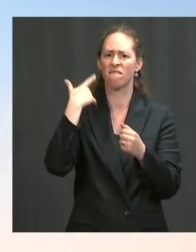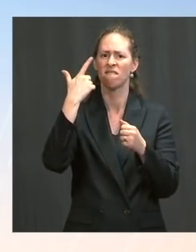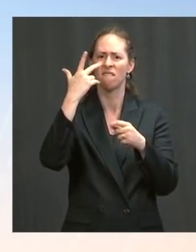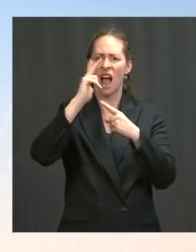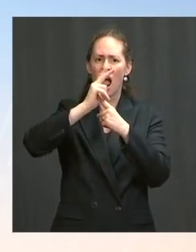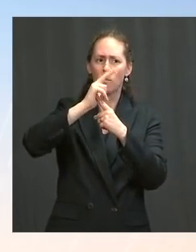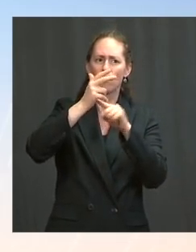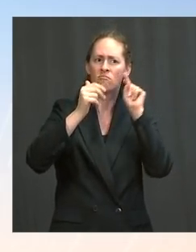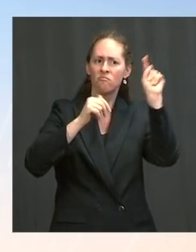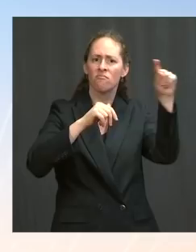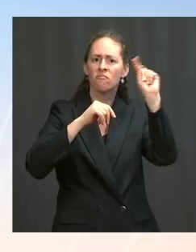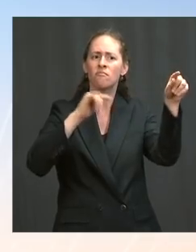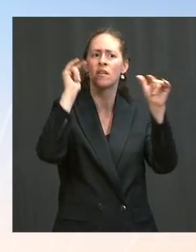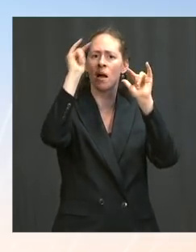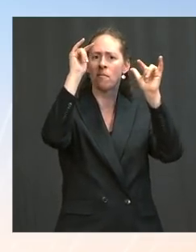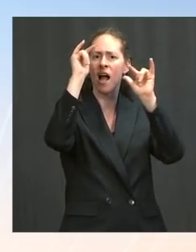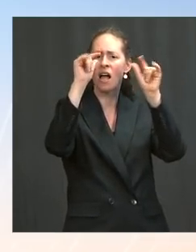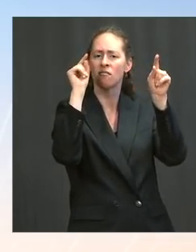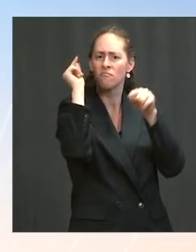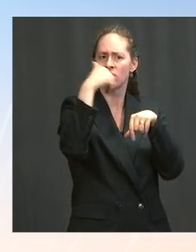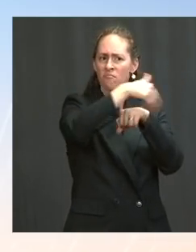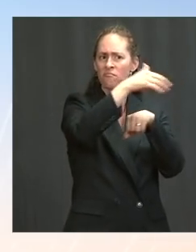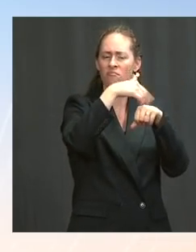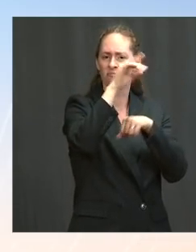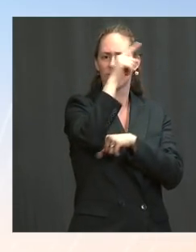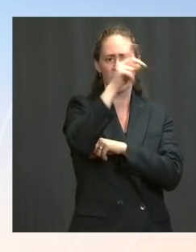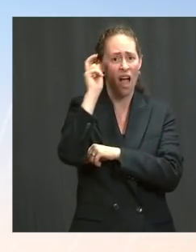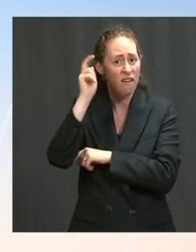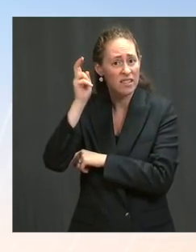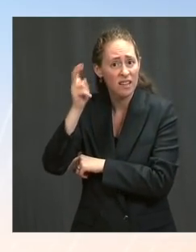Is that -- do you have any comment on that? And just more broadly, is there any concern